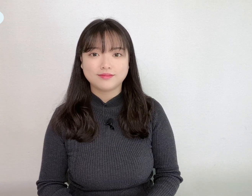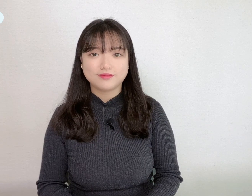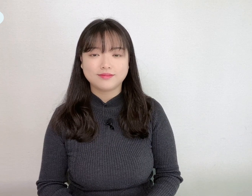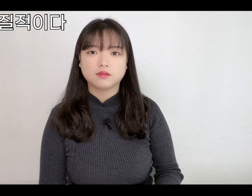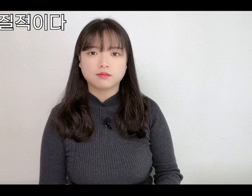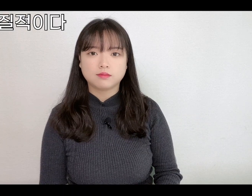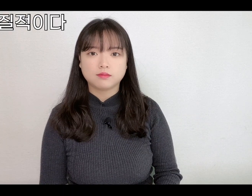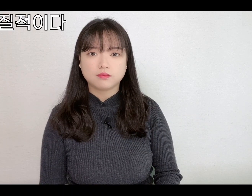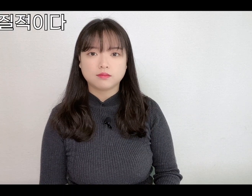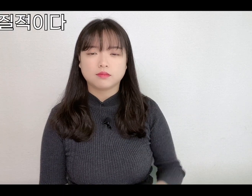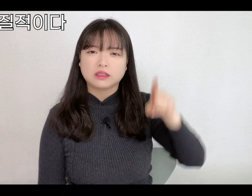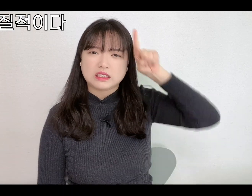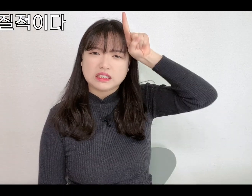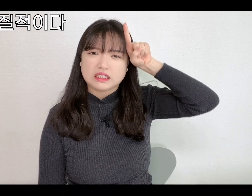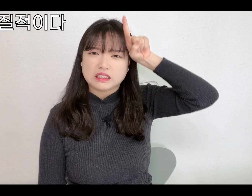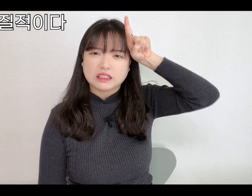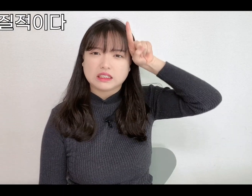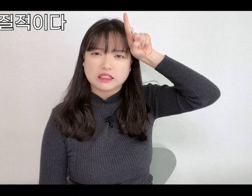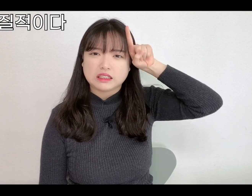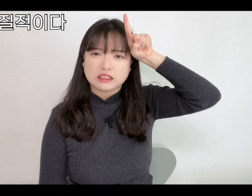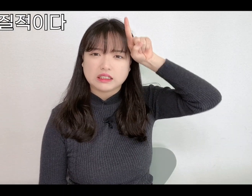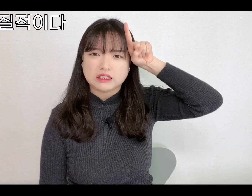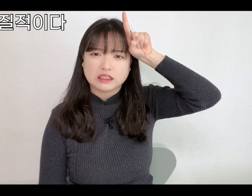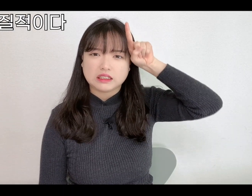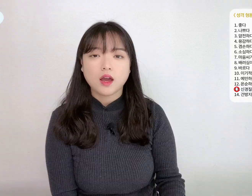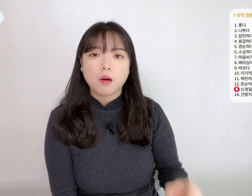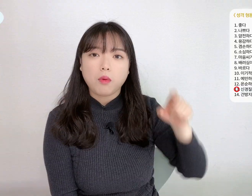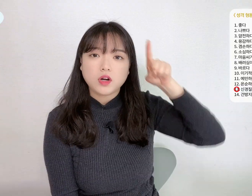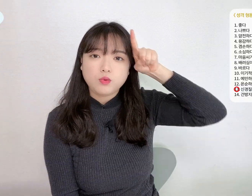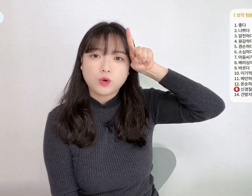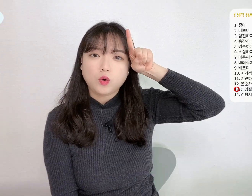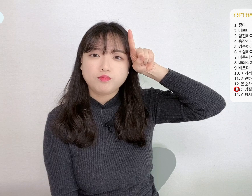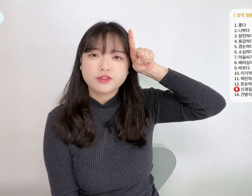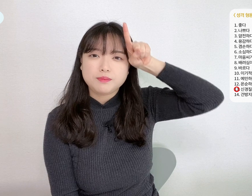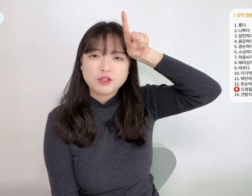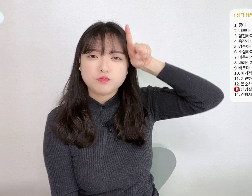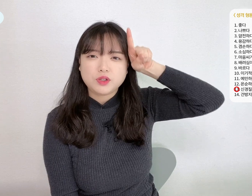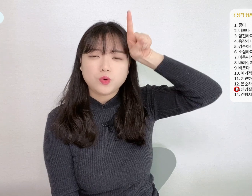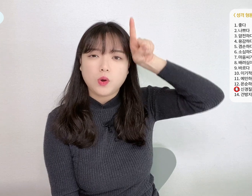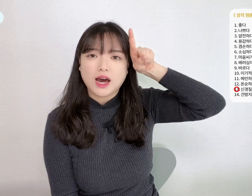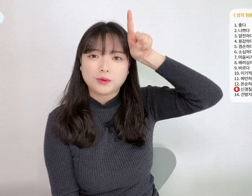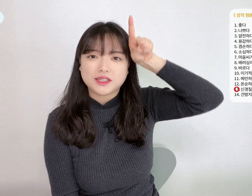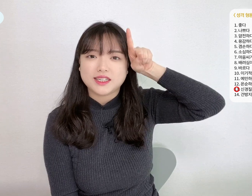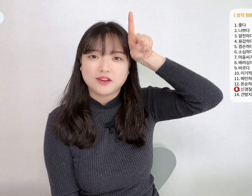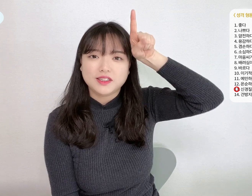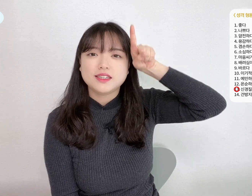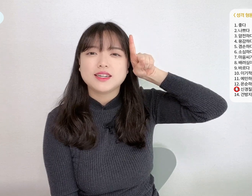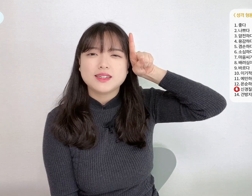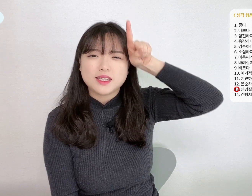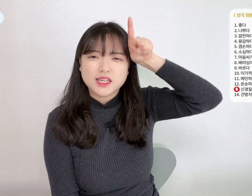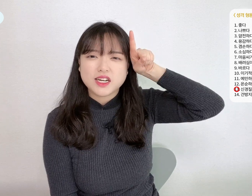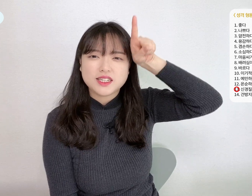The horns sticking out of the top of your head are the sign language of [nervous]. [nervous]